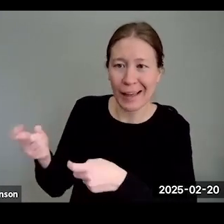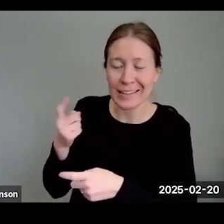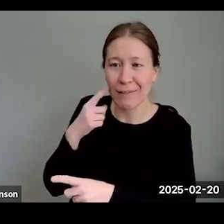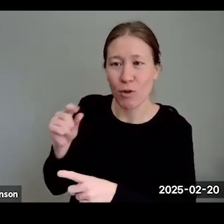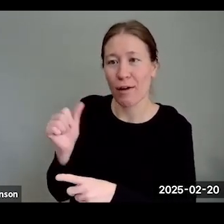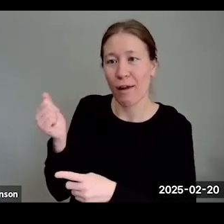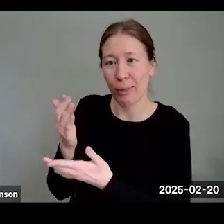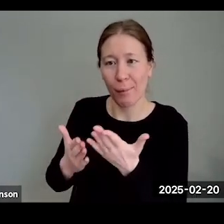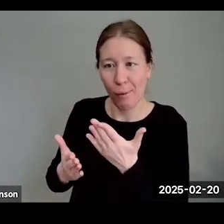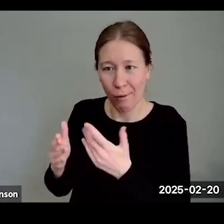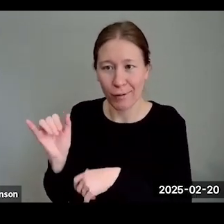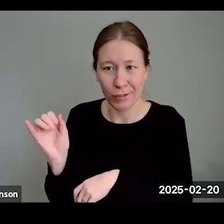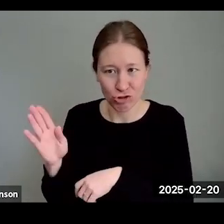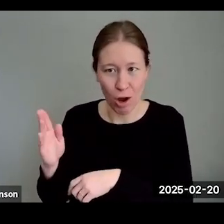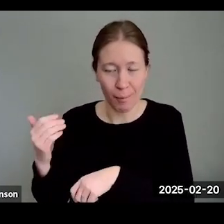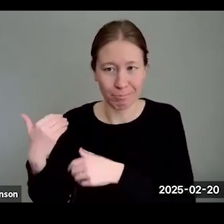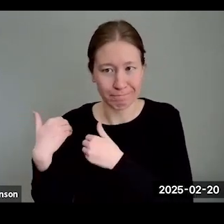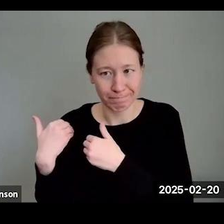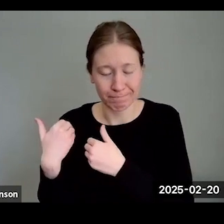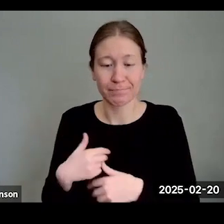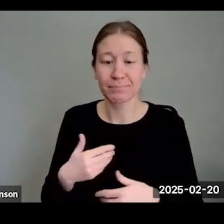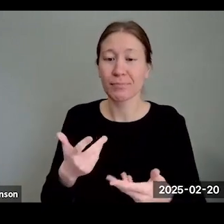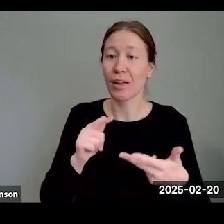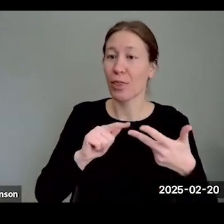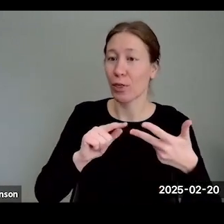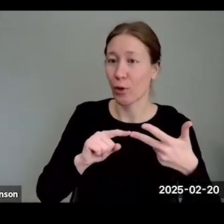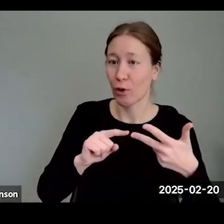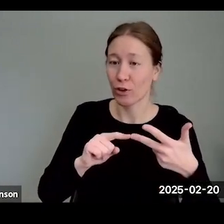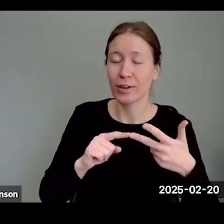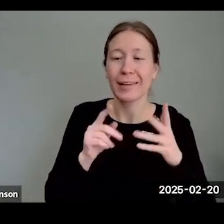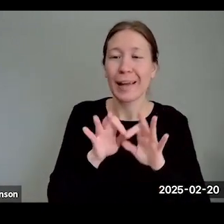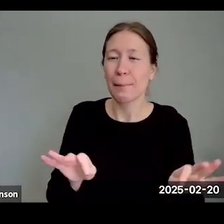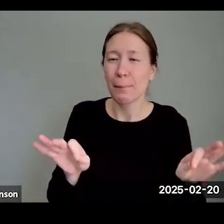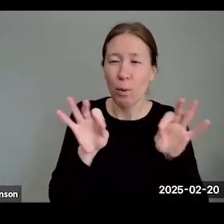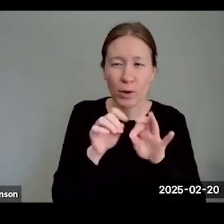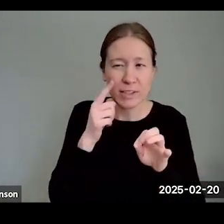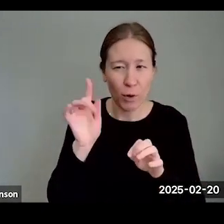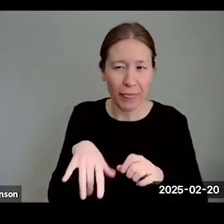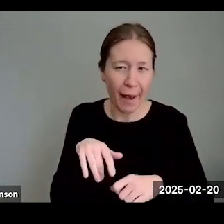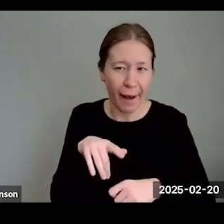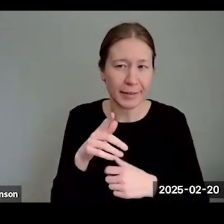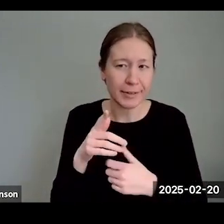And the third consideration, is the importance of that task. So for essential functions,